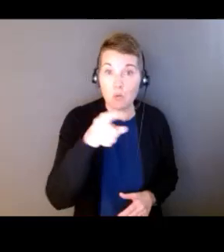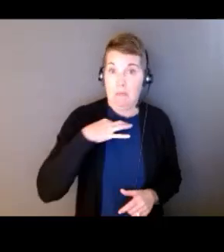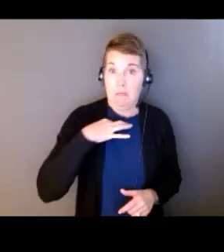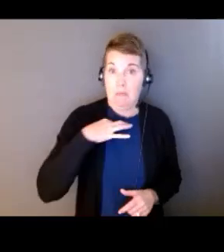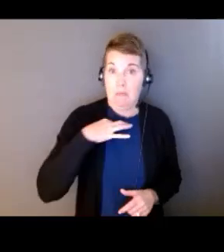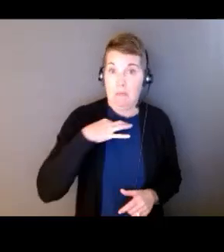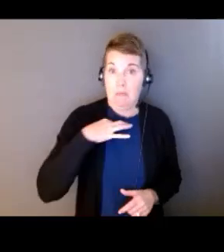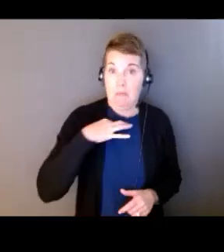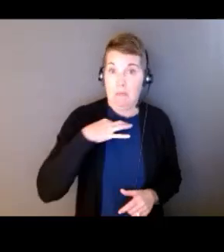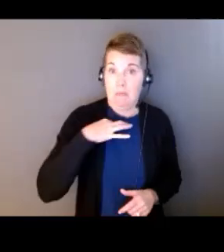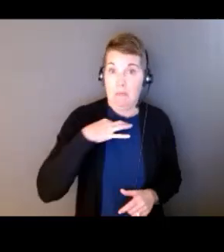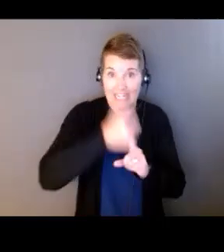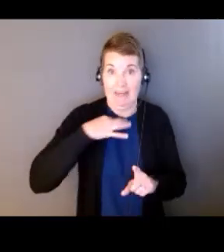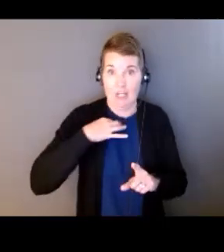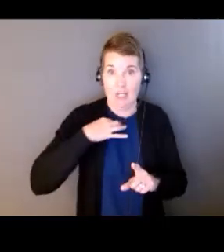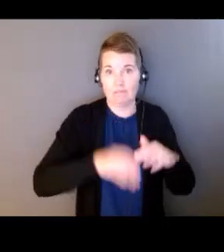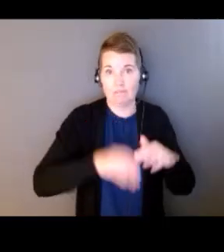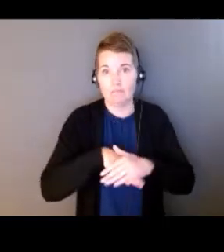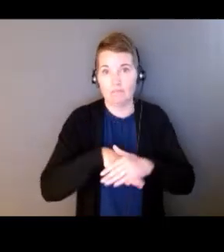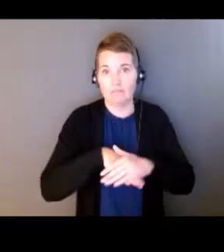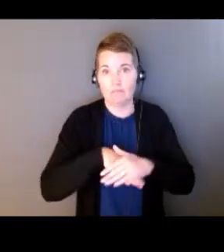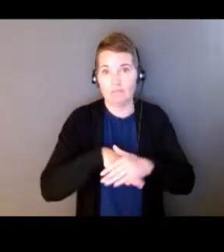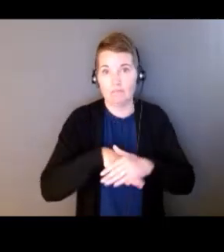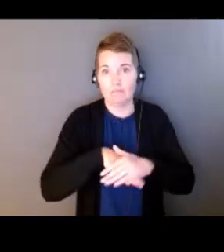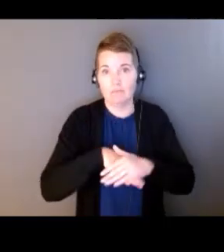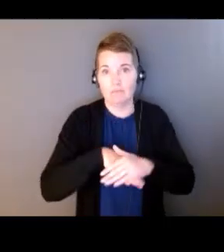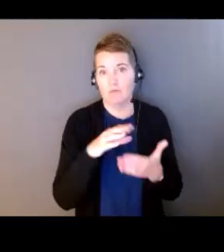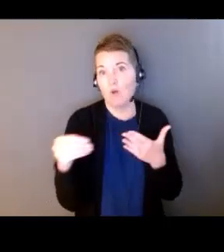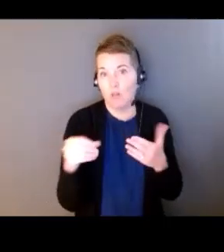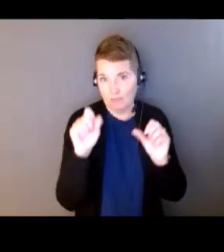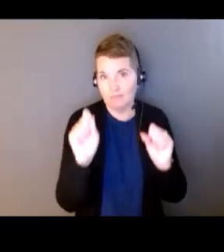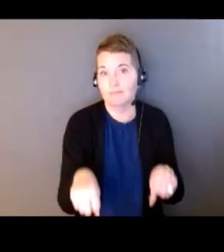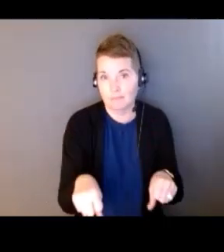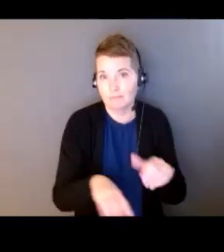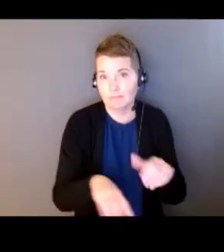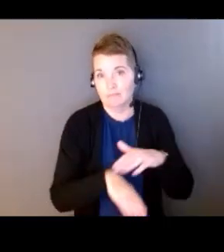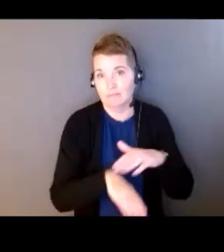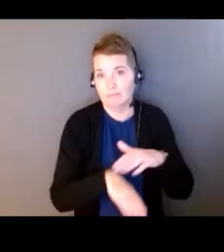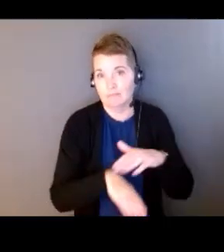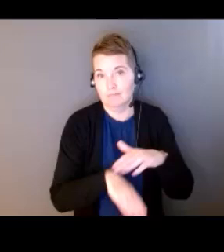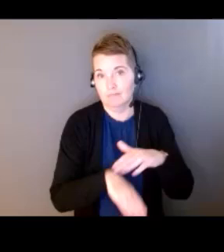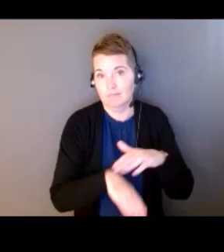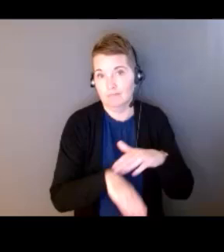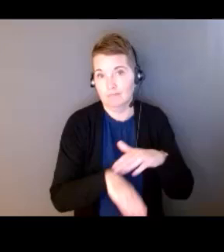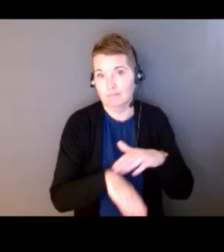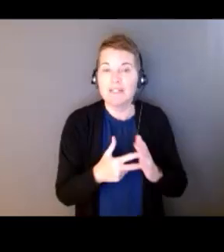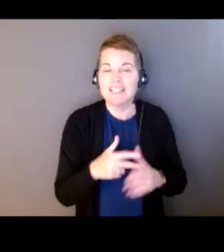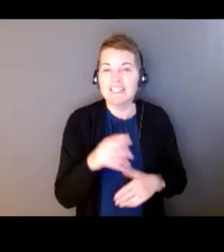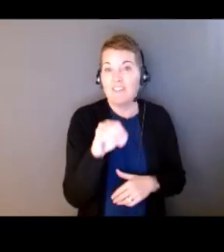per application, though this can represent a maximum of 50% of your total eligible